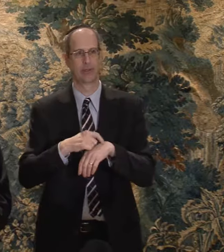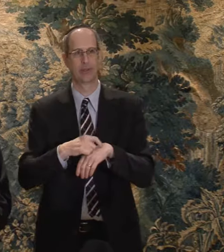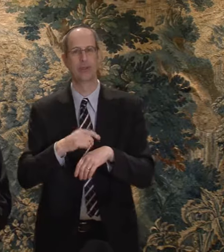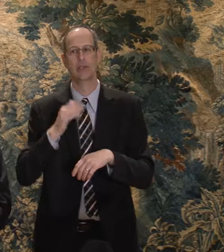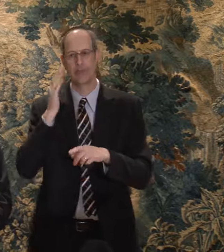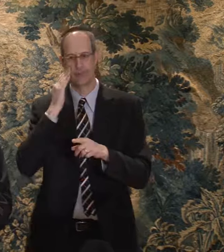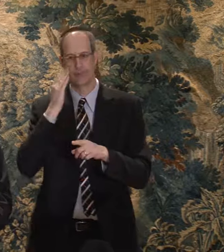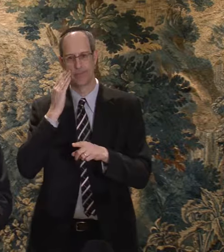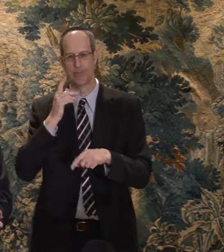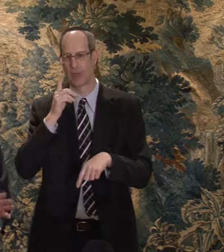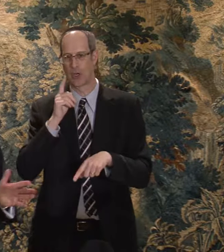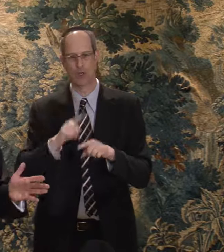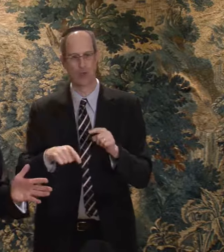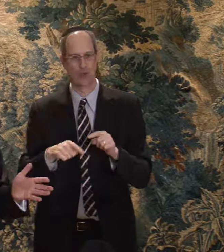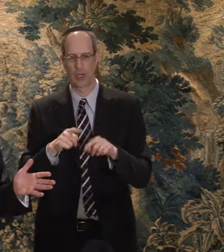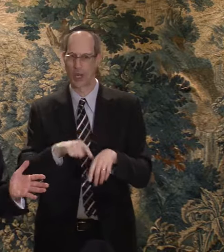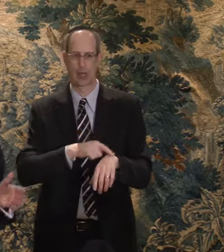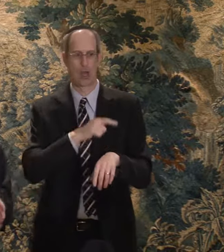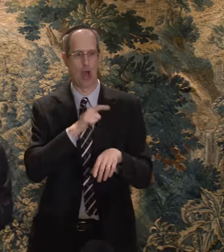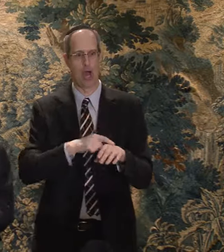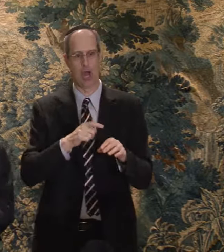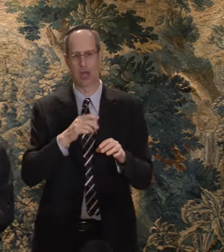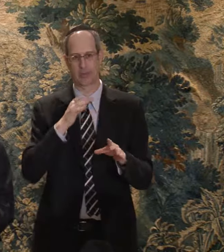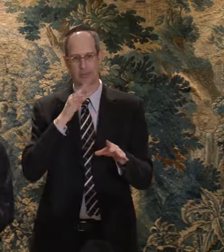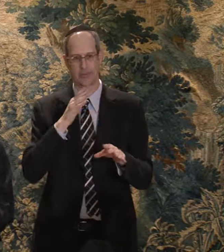he couldn't give a very long speech it was after midnight by the time he